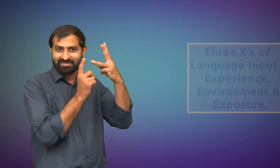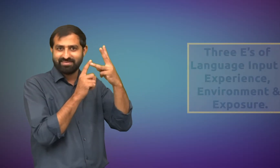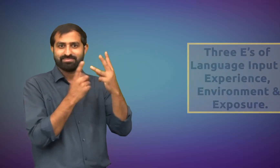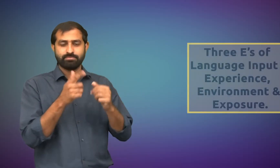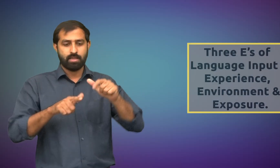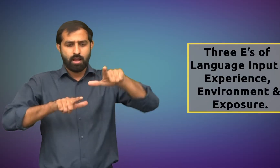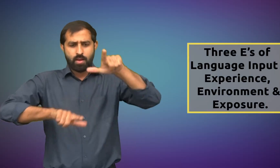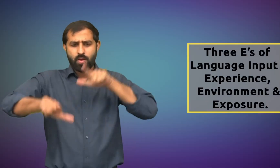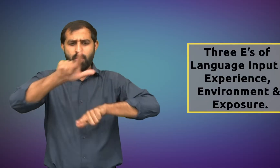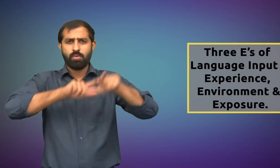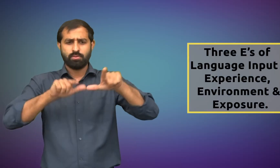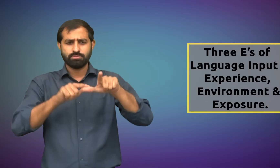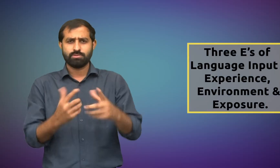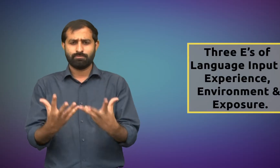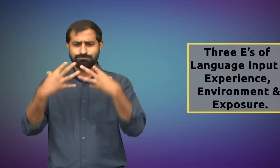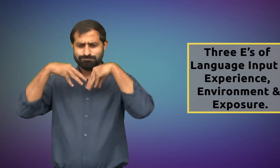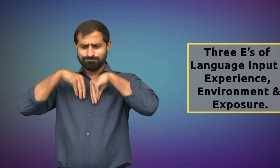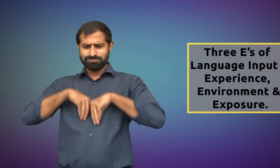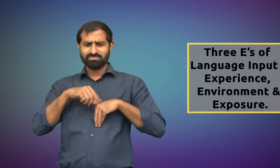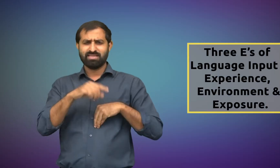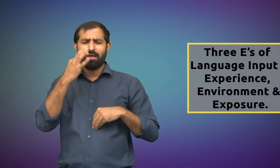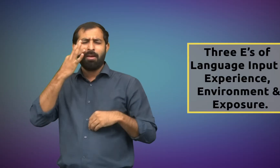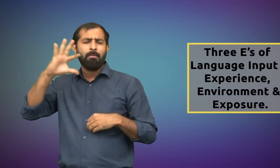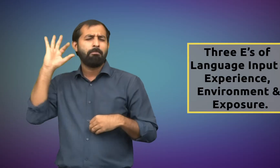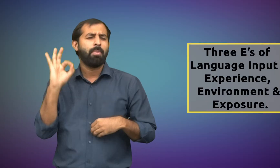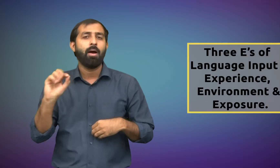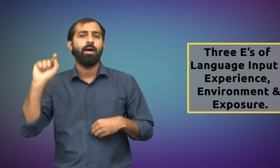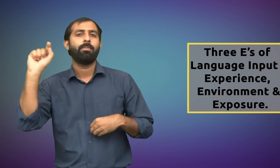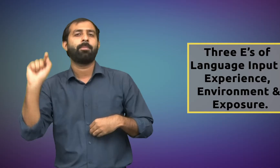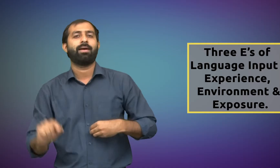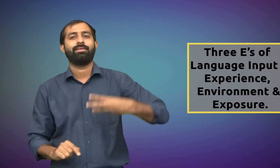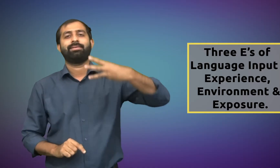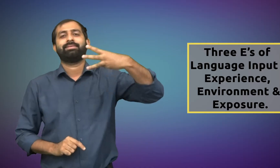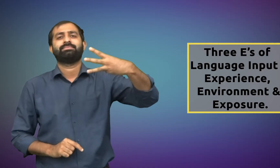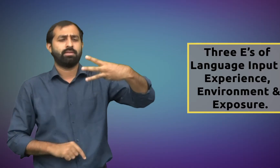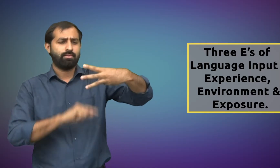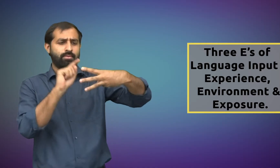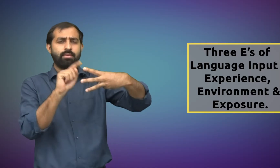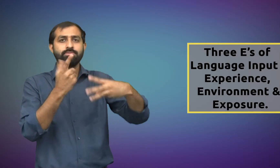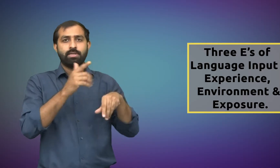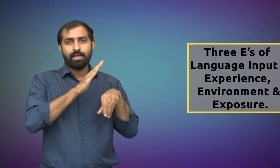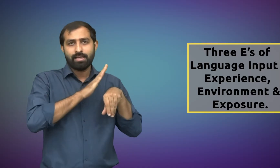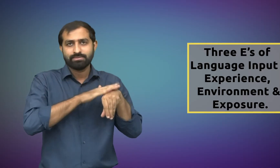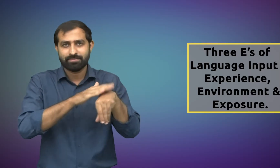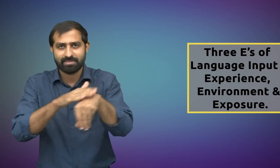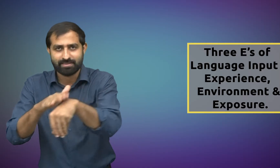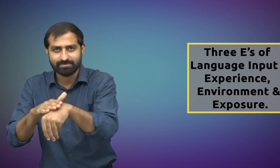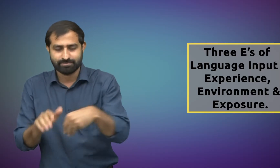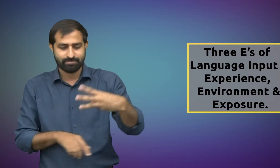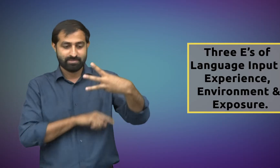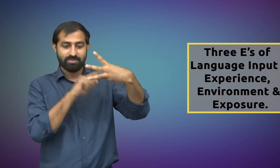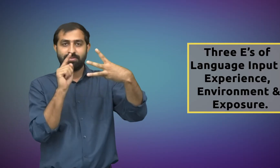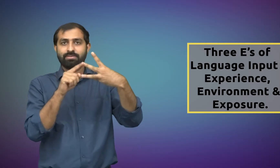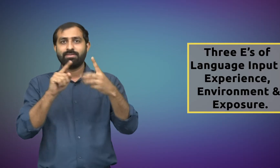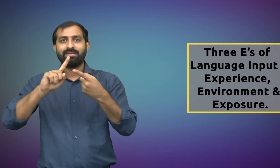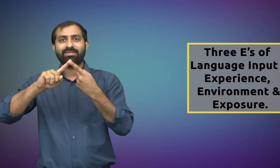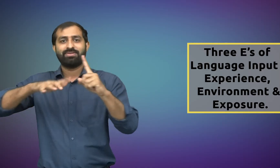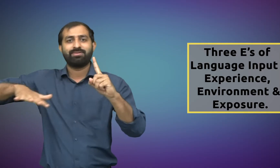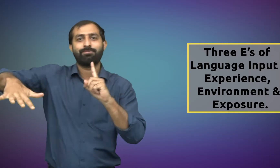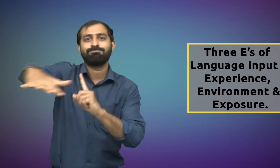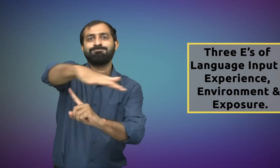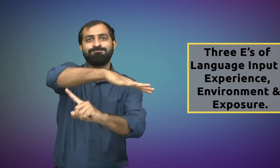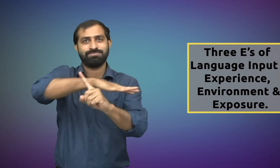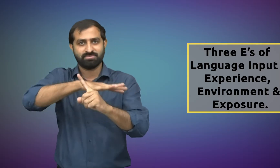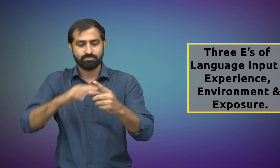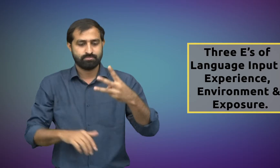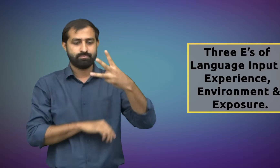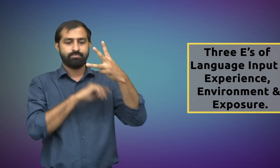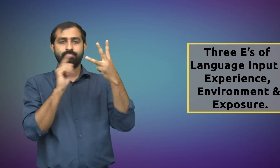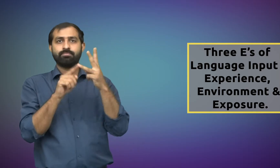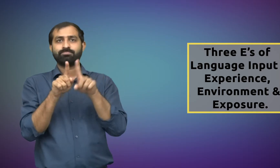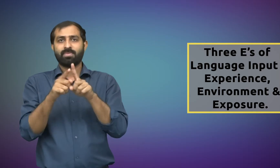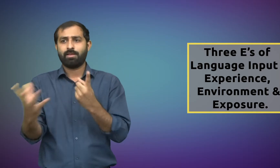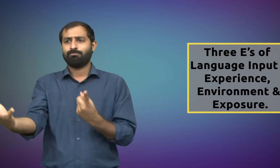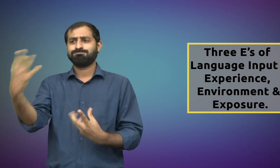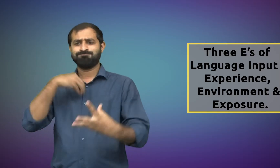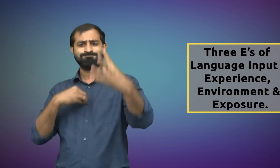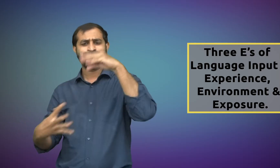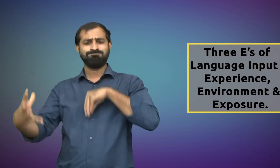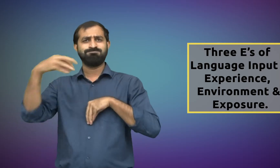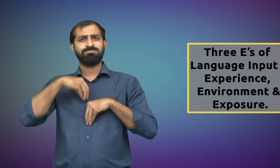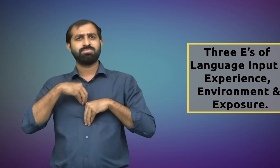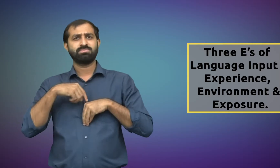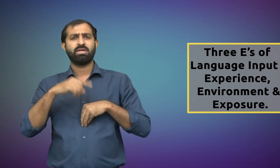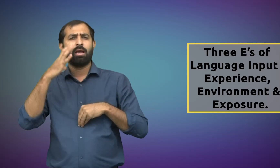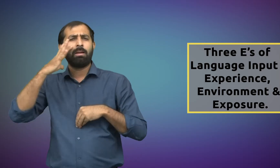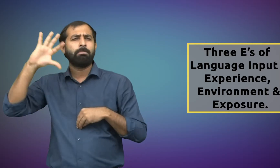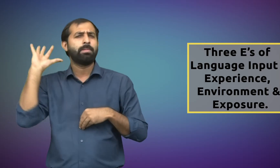3. Three E's of language input are, experience, environment and exposure.